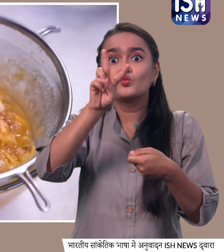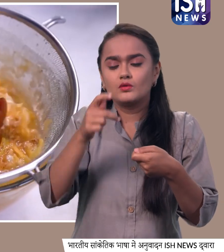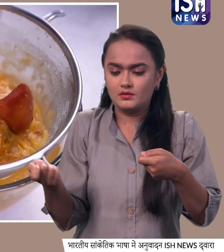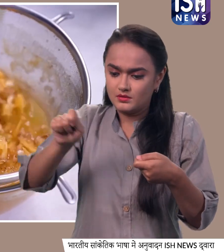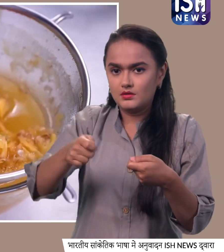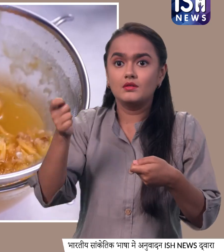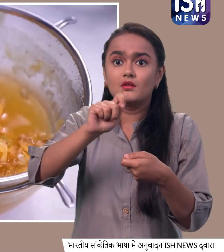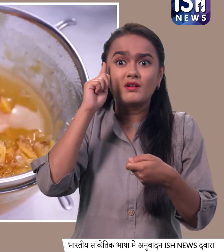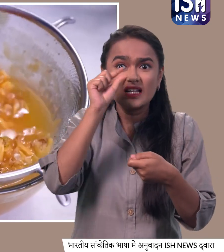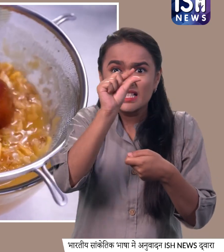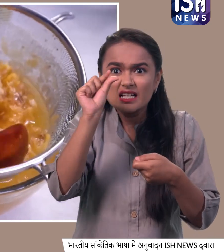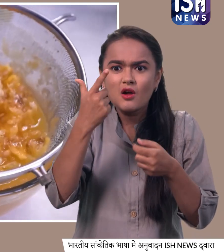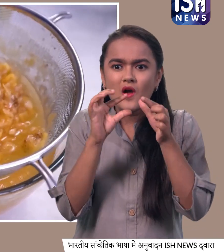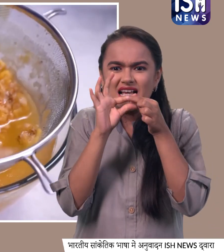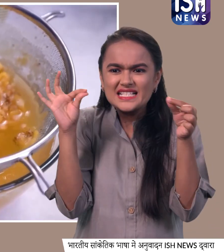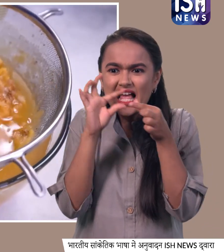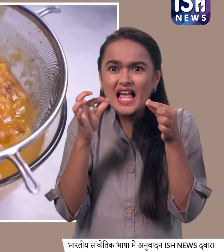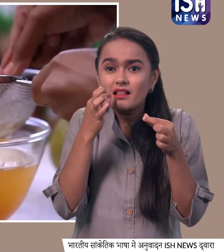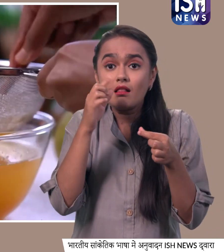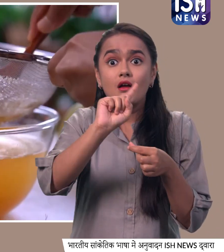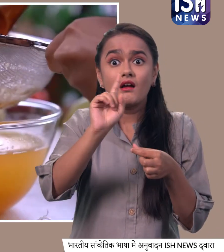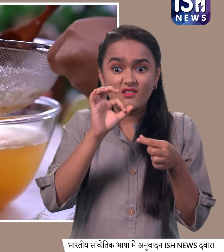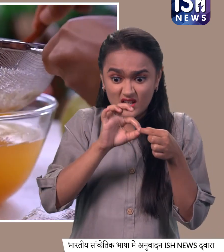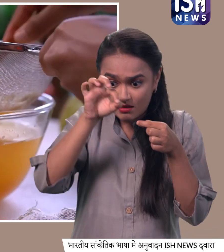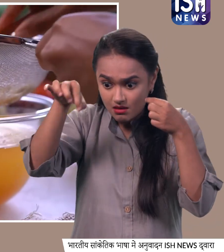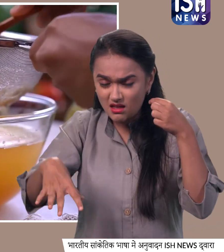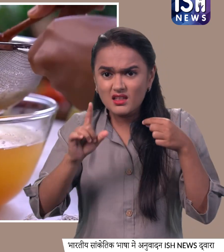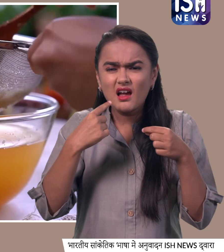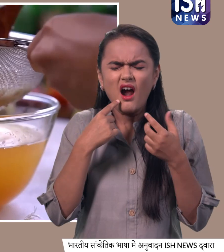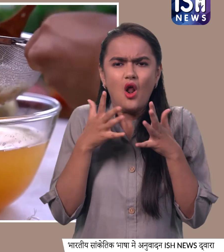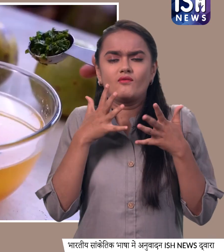Be mindful that no seeds or fiber goes into it Otherwise, your juice will become bitter